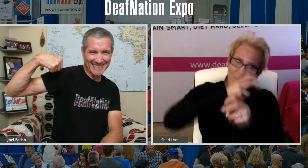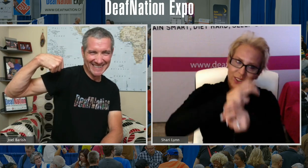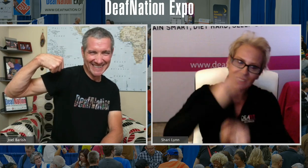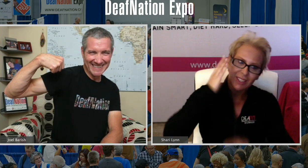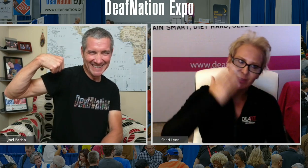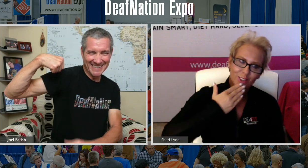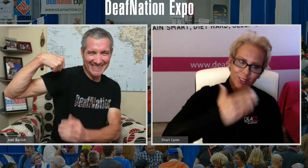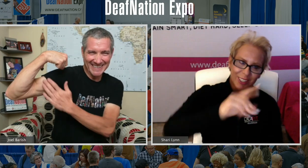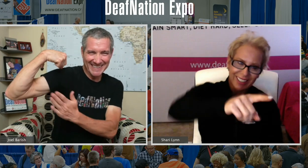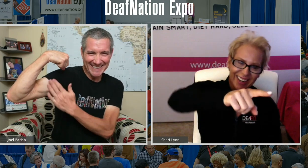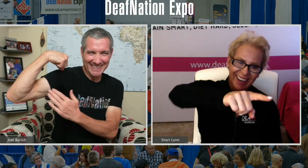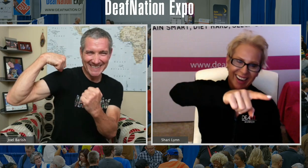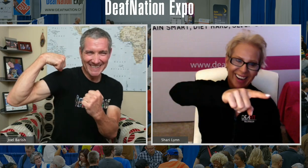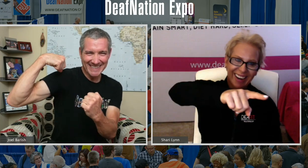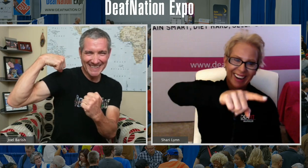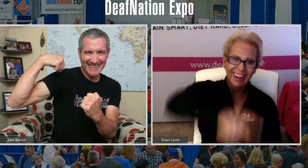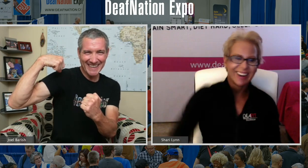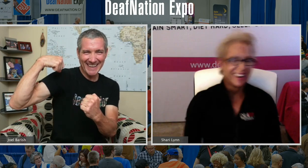Practice smart, do it hard!